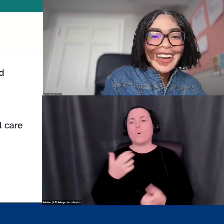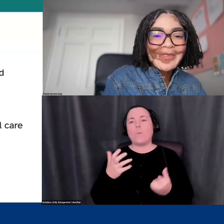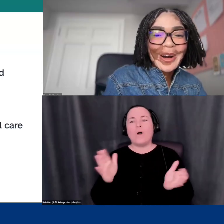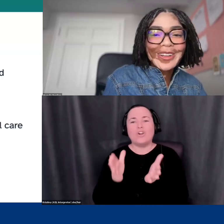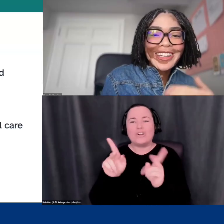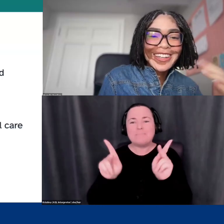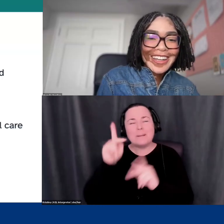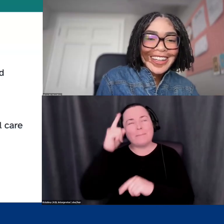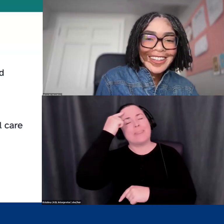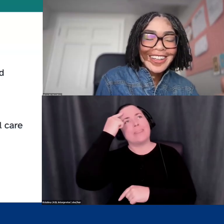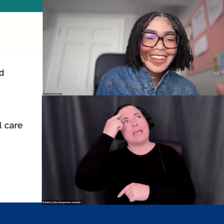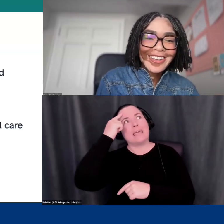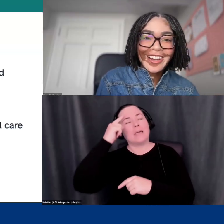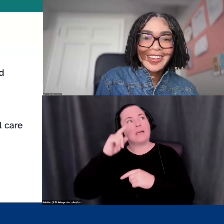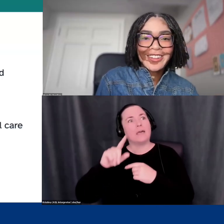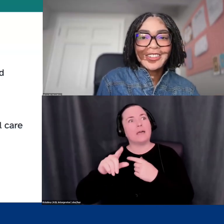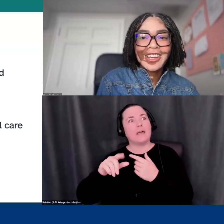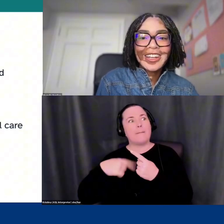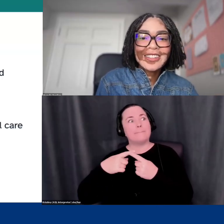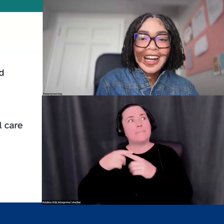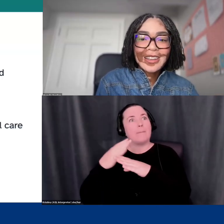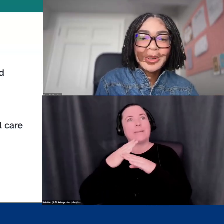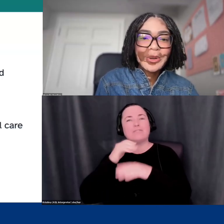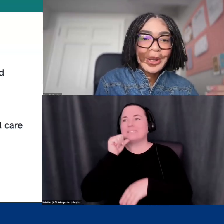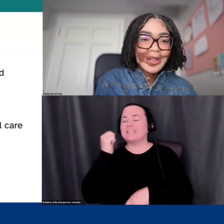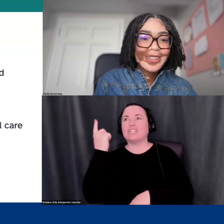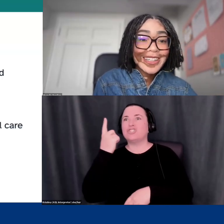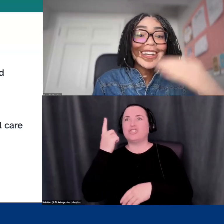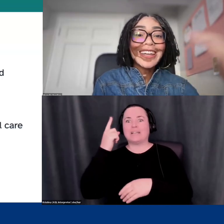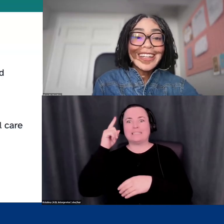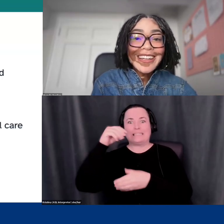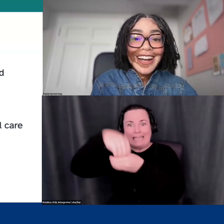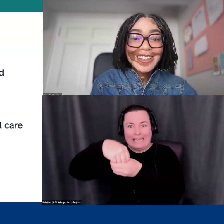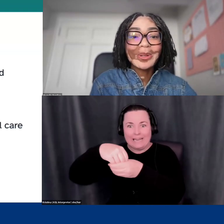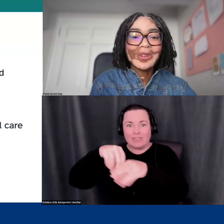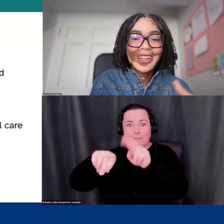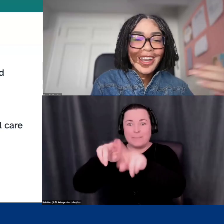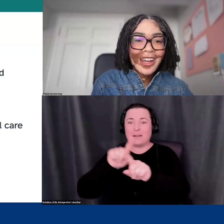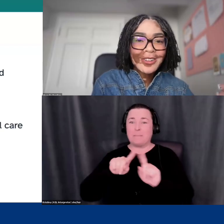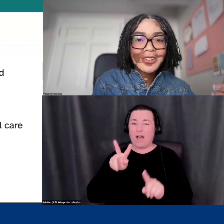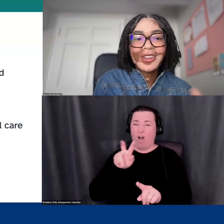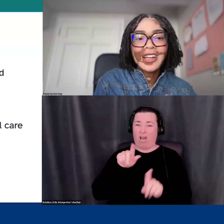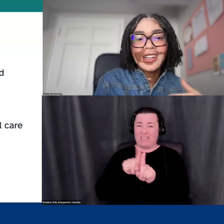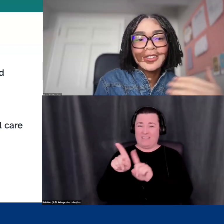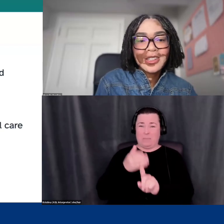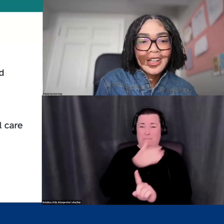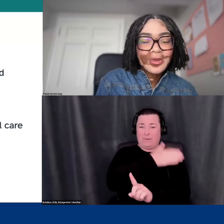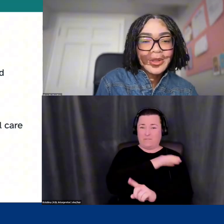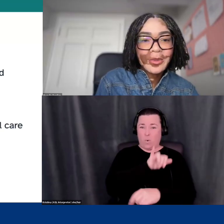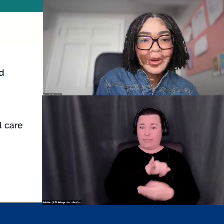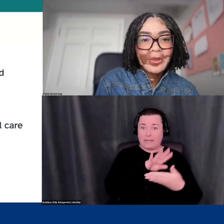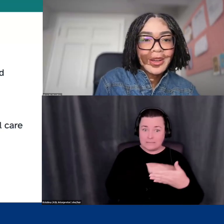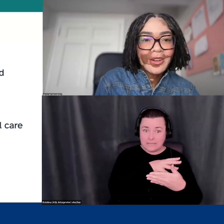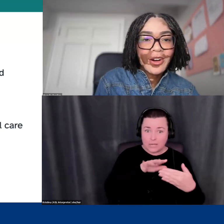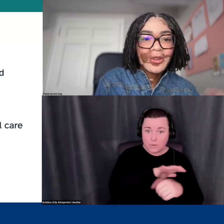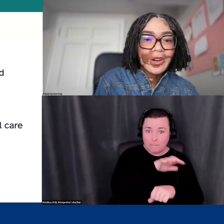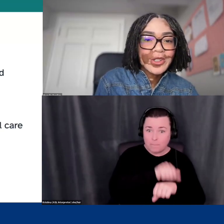about getting the care that you need inside the building, but it's getting inside the building. And can you do that? Can you schedule an appointment on the